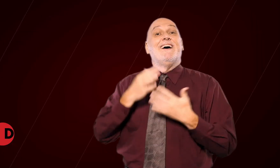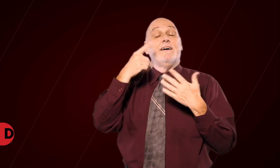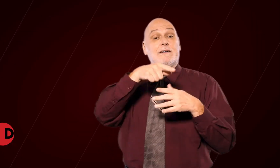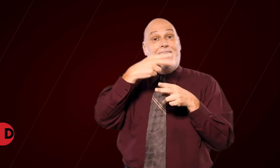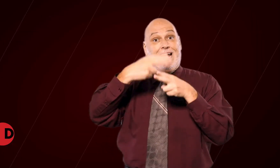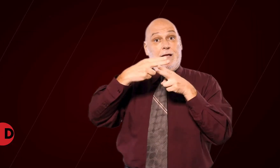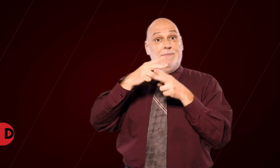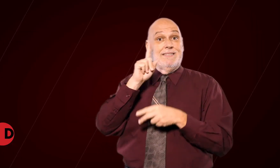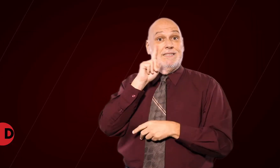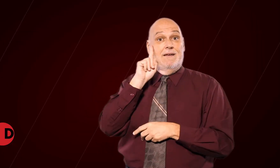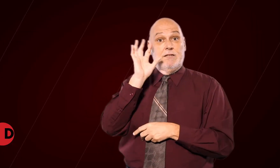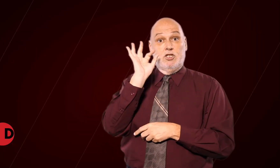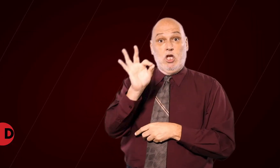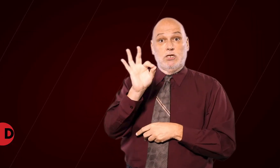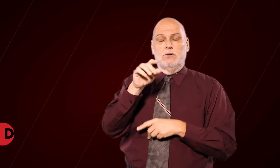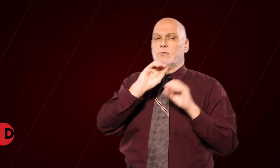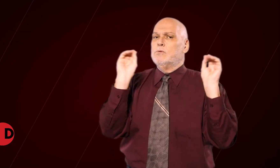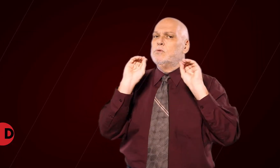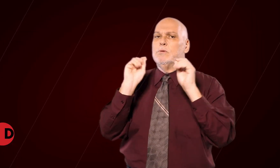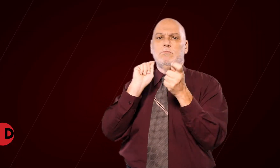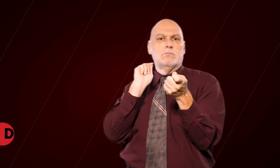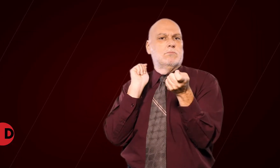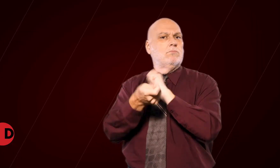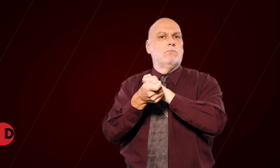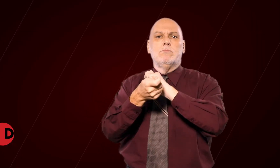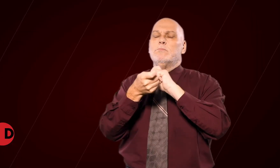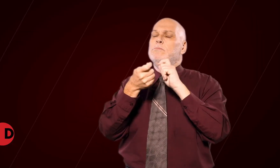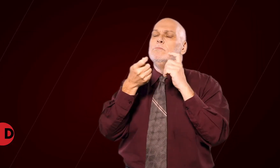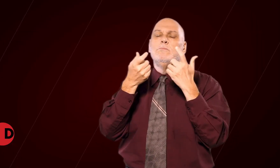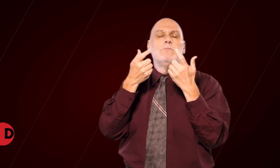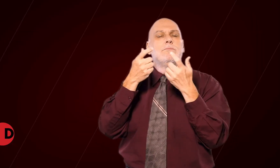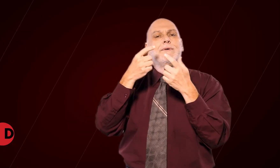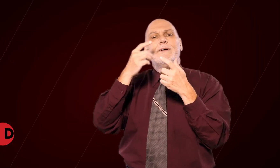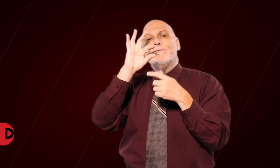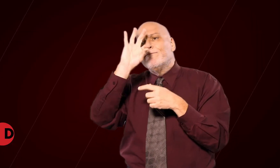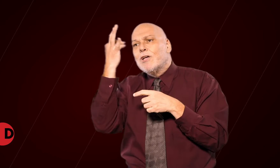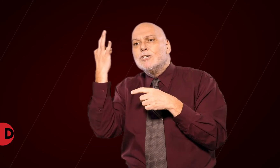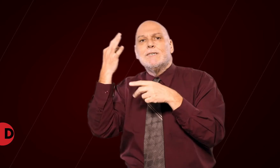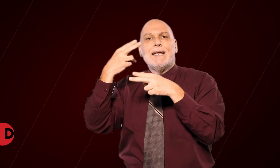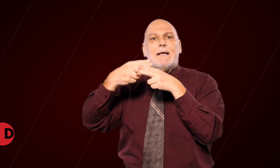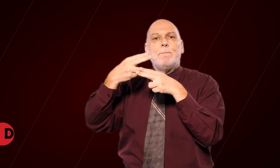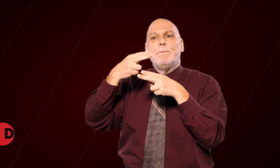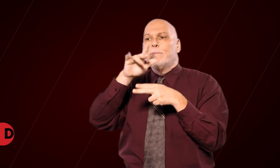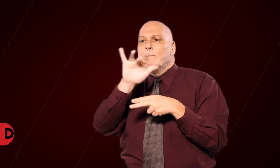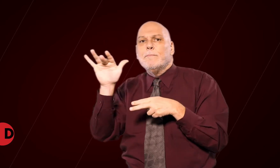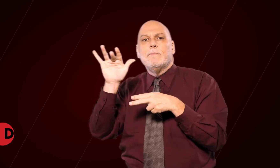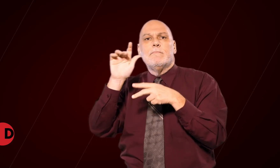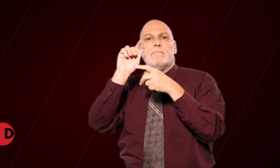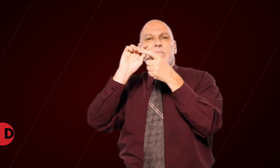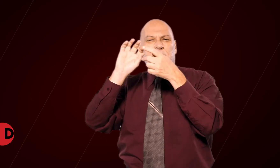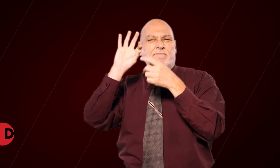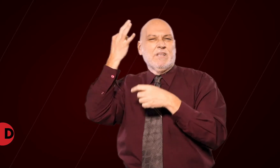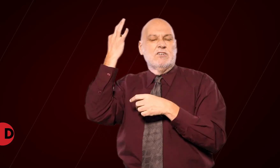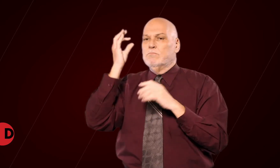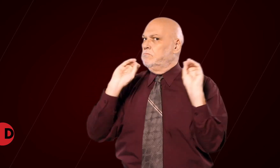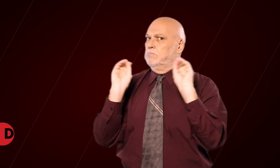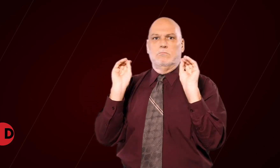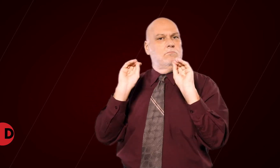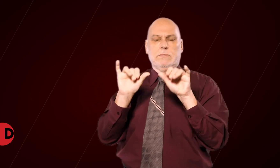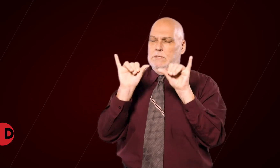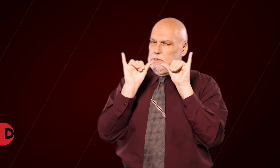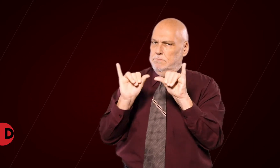[Anselmo]: Our team decided to have the same “DeafDots” name